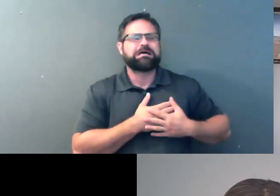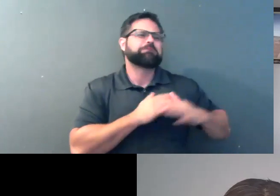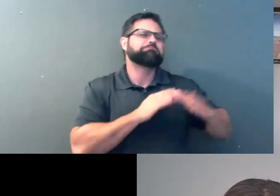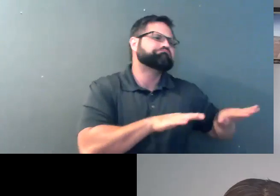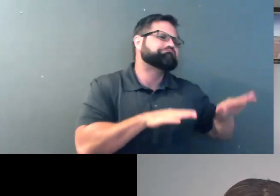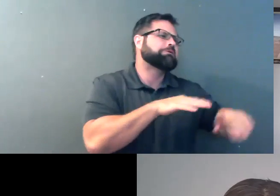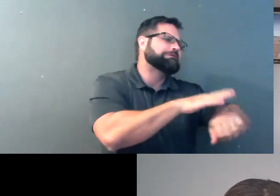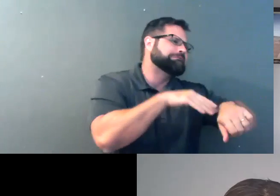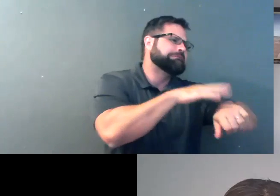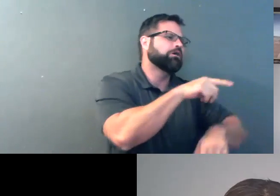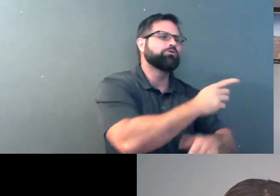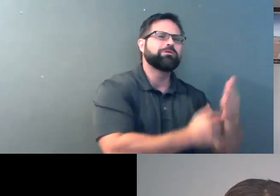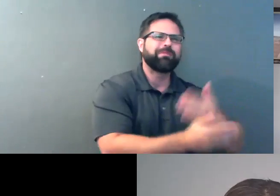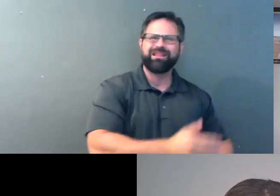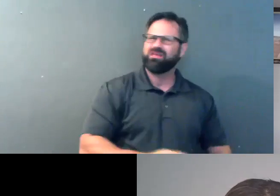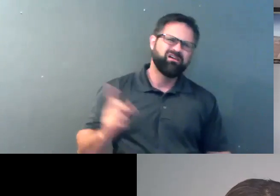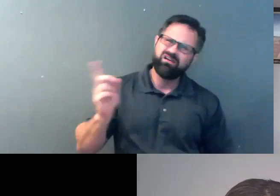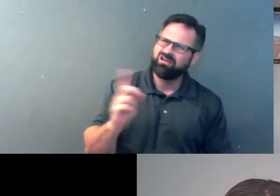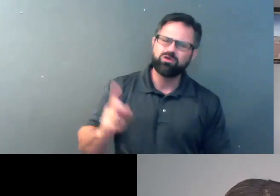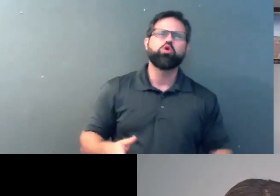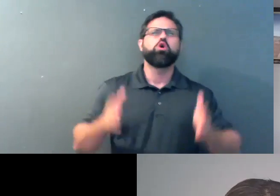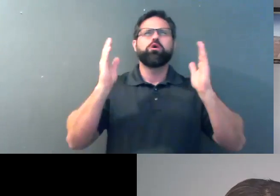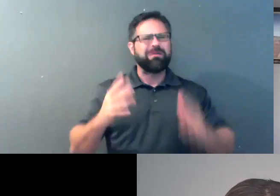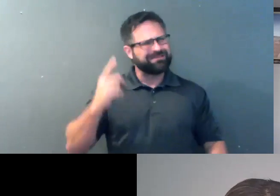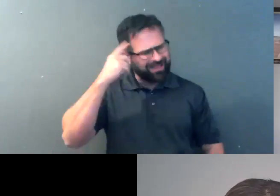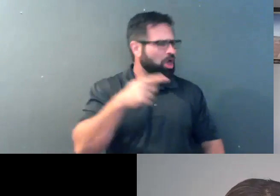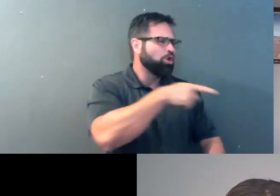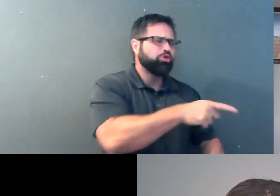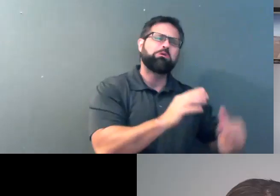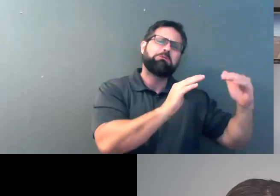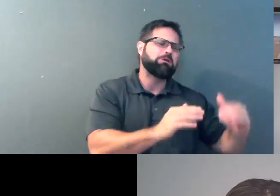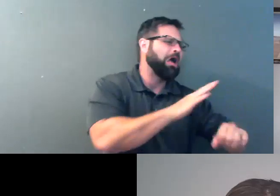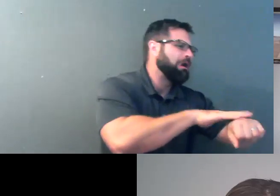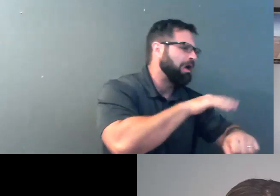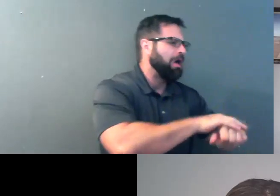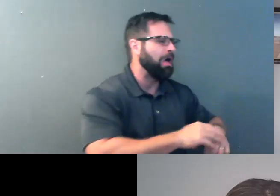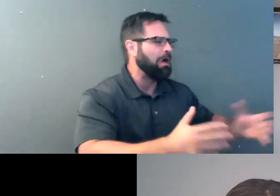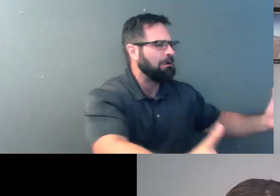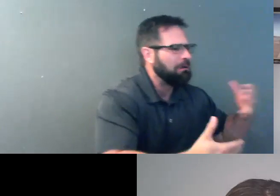seen by humanitarian actors as actors in the response themselves so just to very strongly